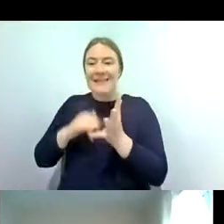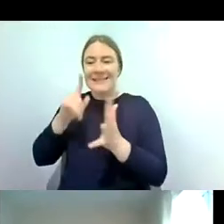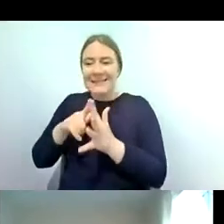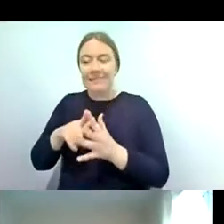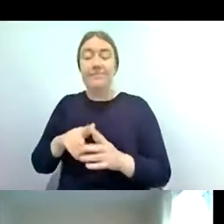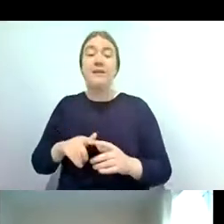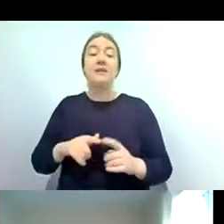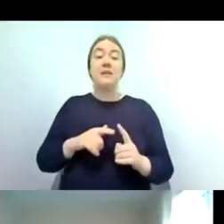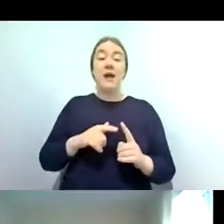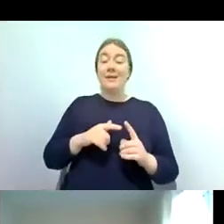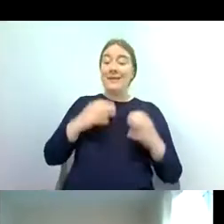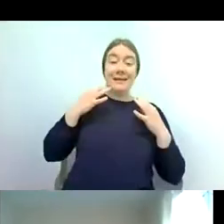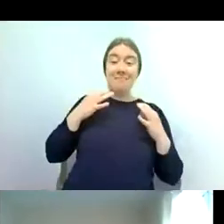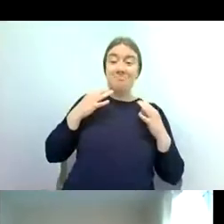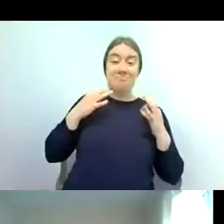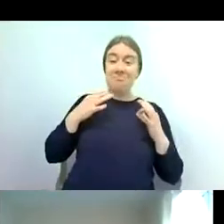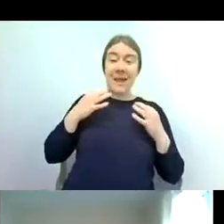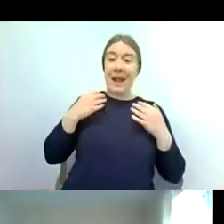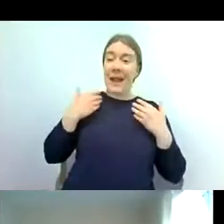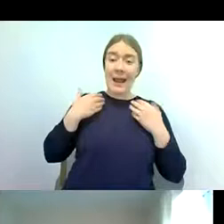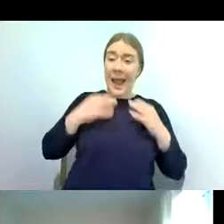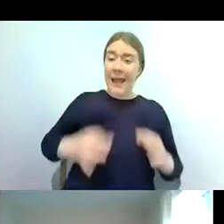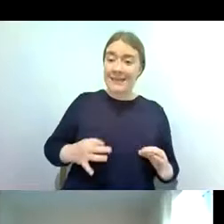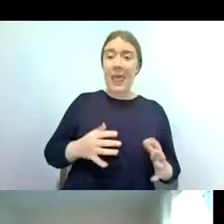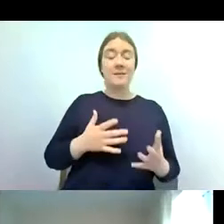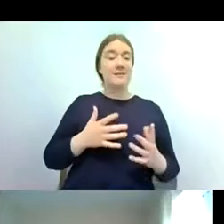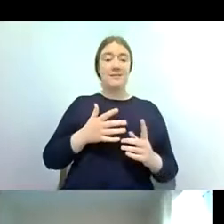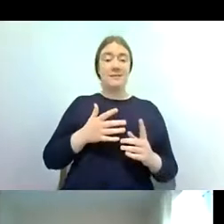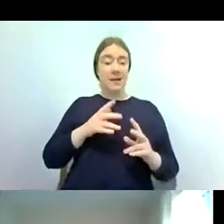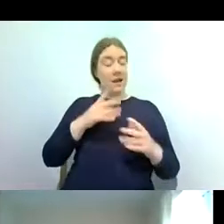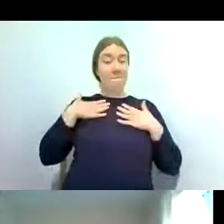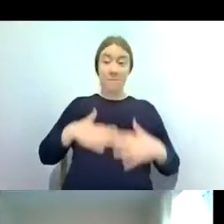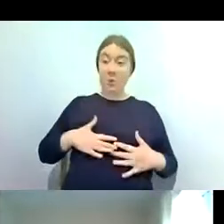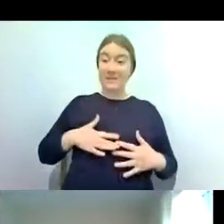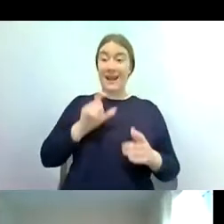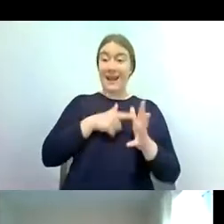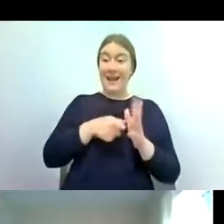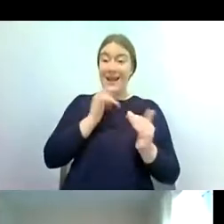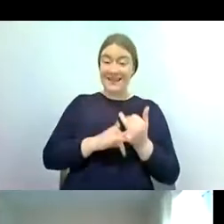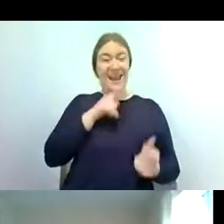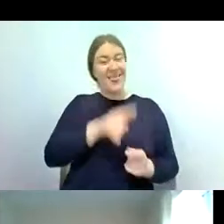caddisflies let's look at them first so these can sometimes be confused with beetle or fly larvae